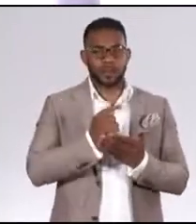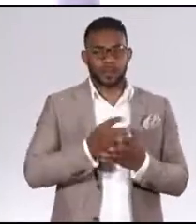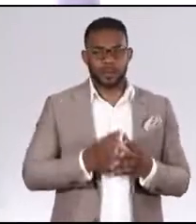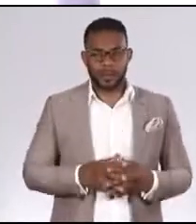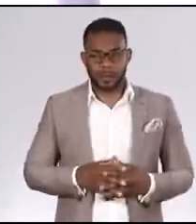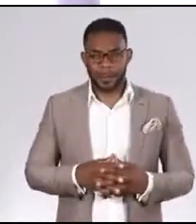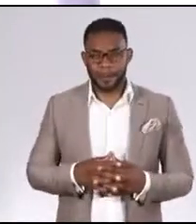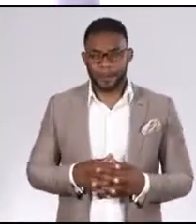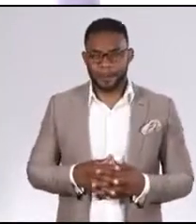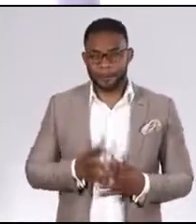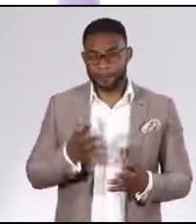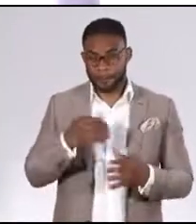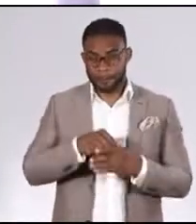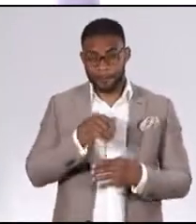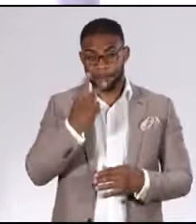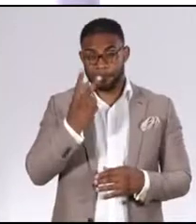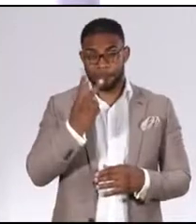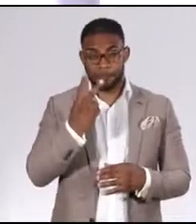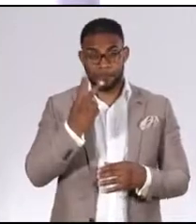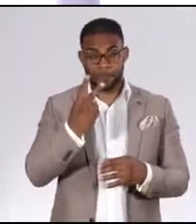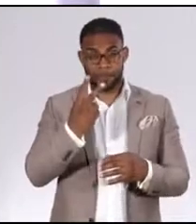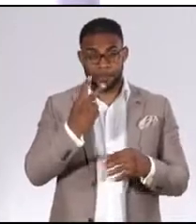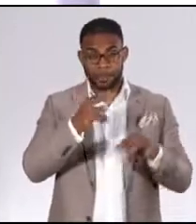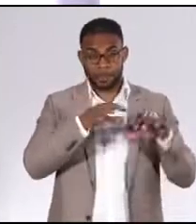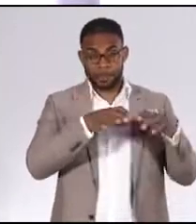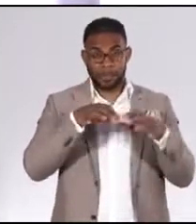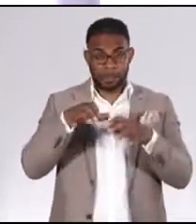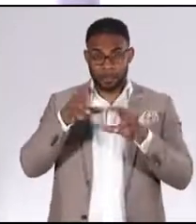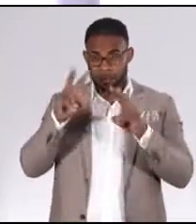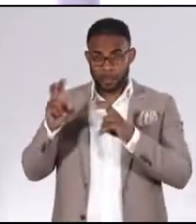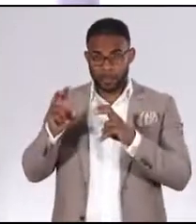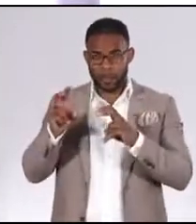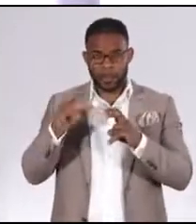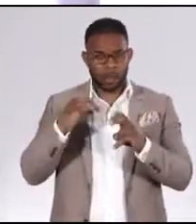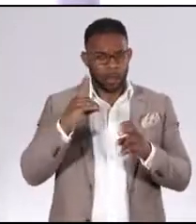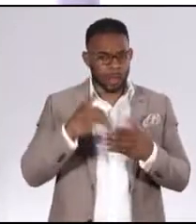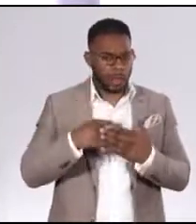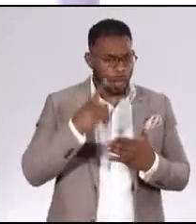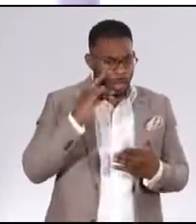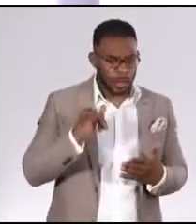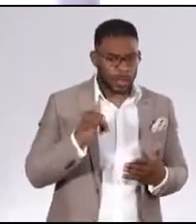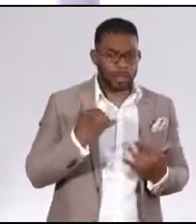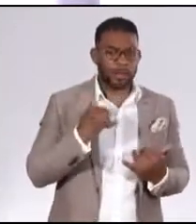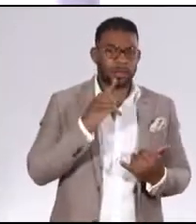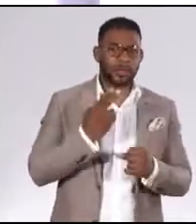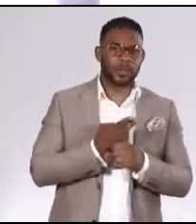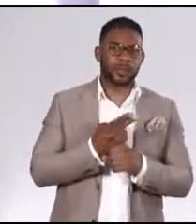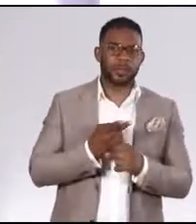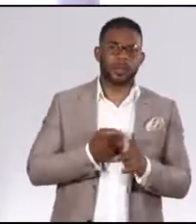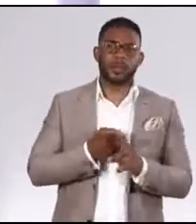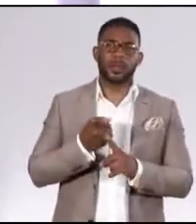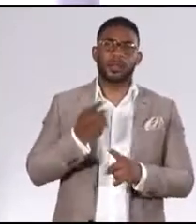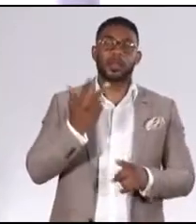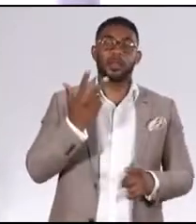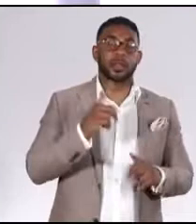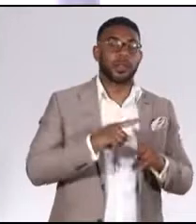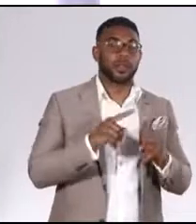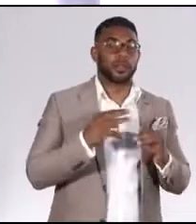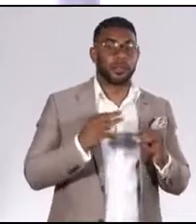Within these two overarching topics, what will our discussions? Look? Like well today? We're gonna be using primarily three different methods to hear from you.